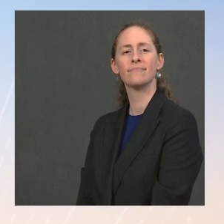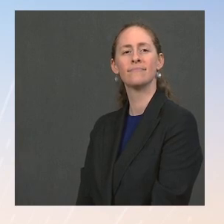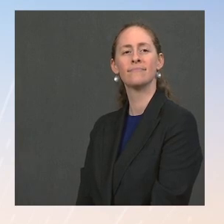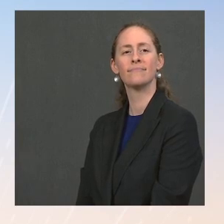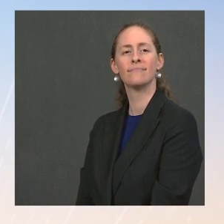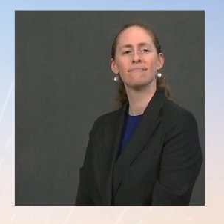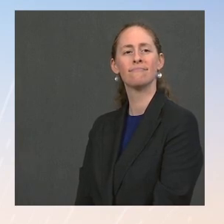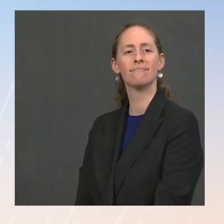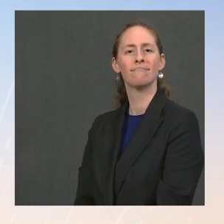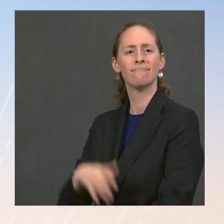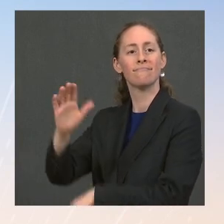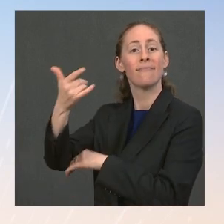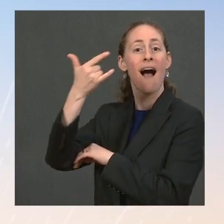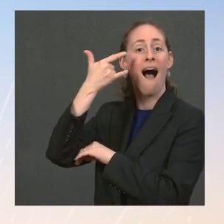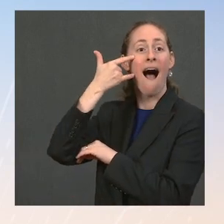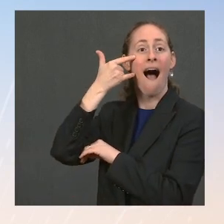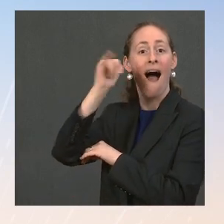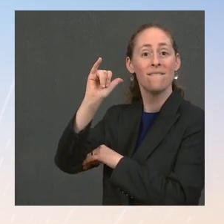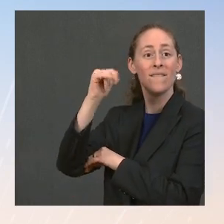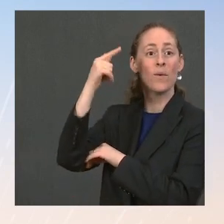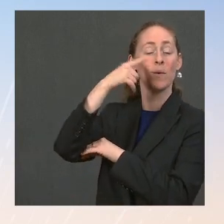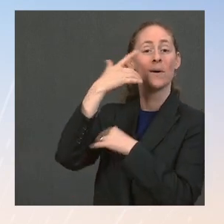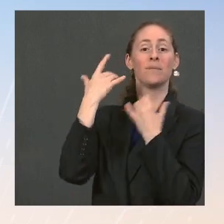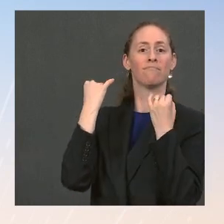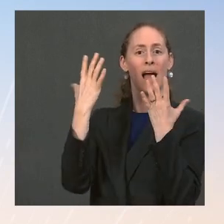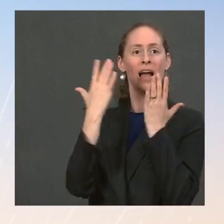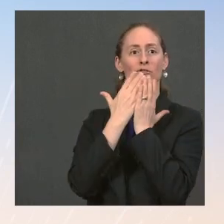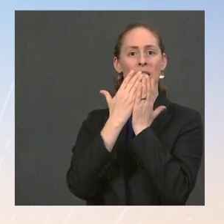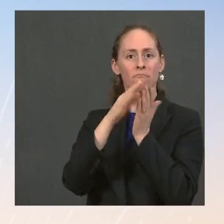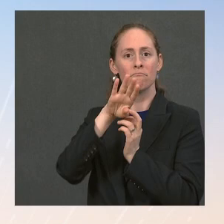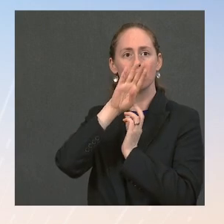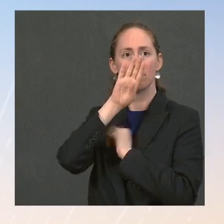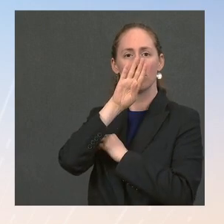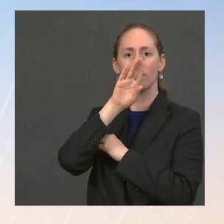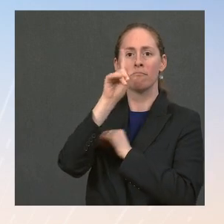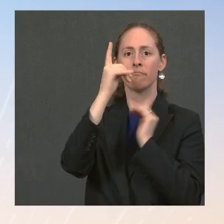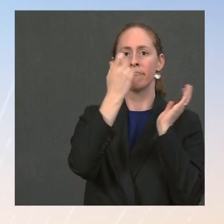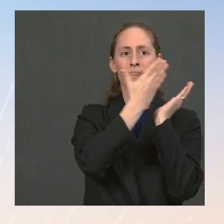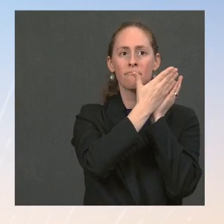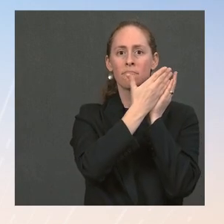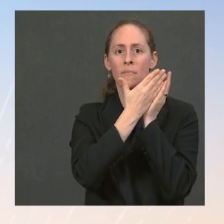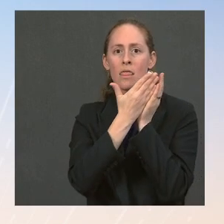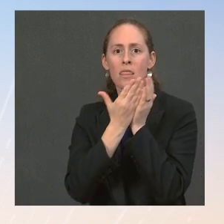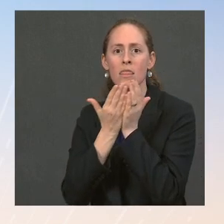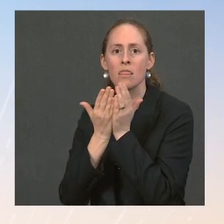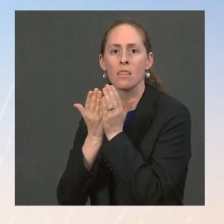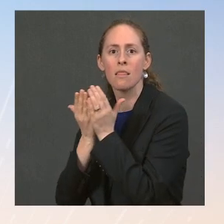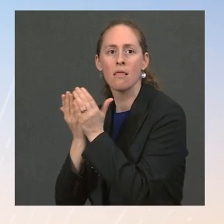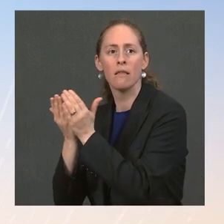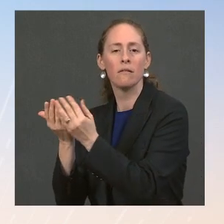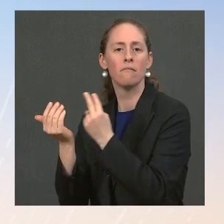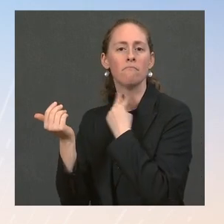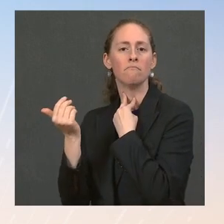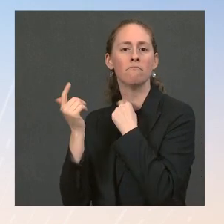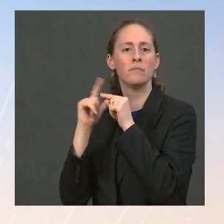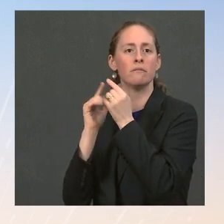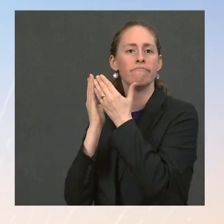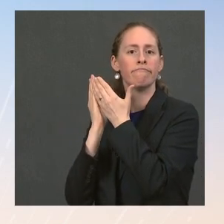major issues in the global supply chain right now. The Vice President warned that this could happen in August. So, why wasn't more done to prepare?